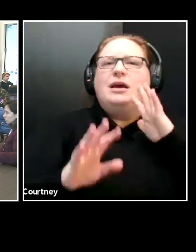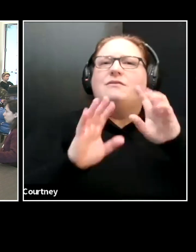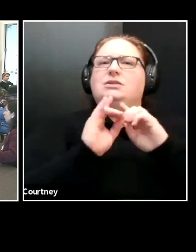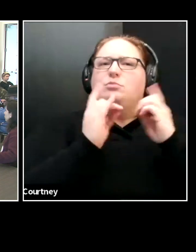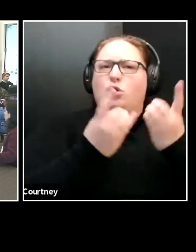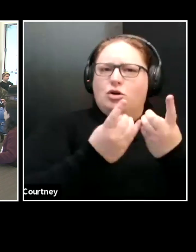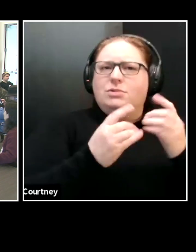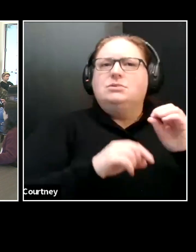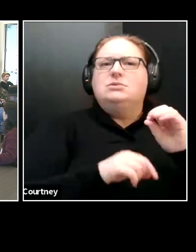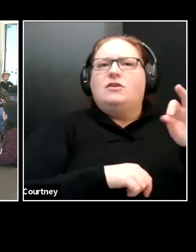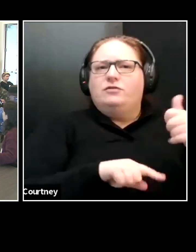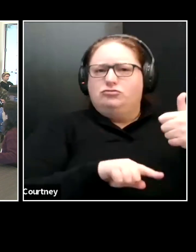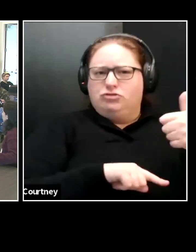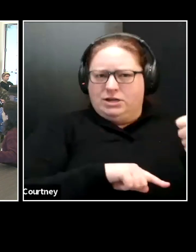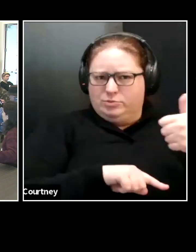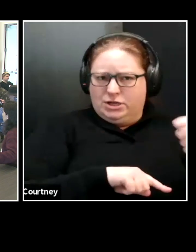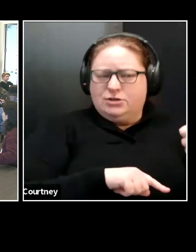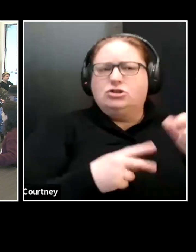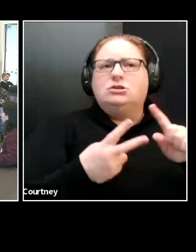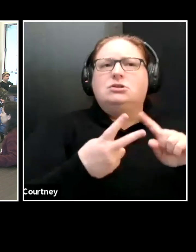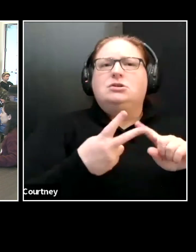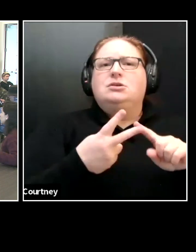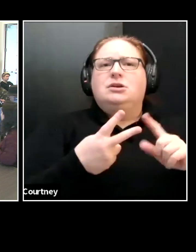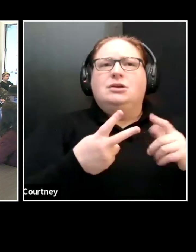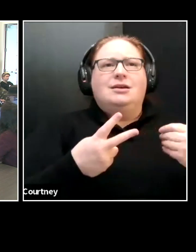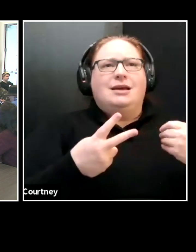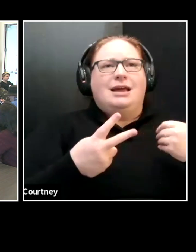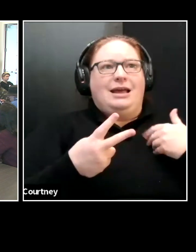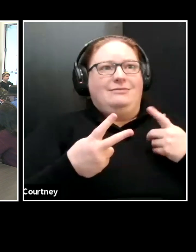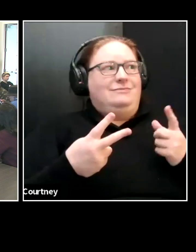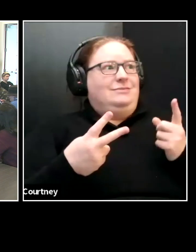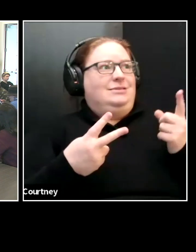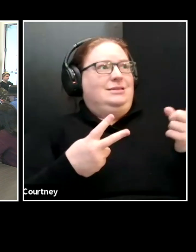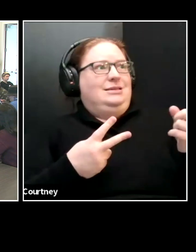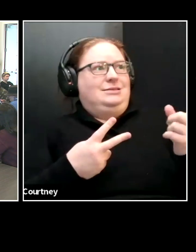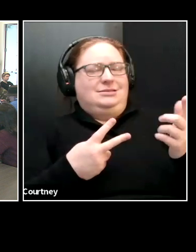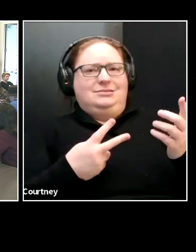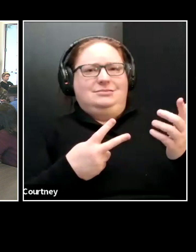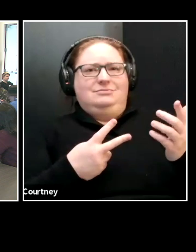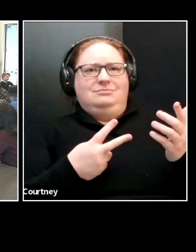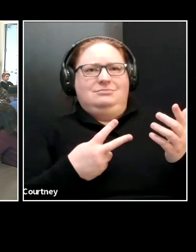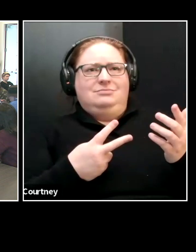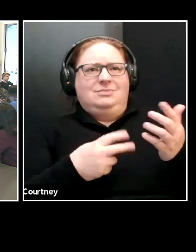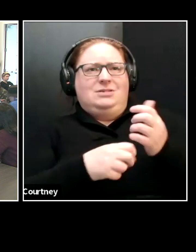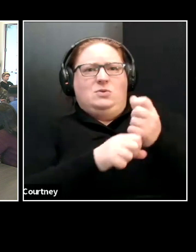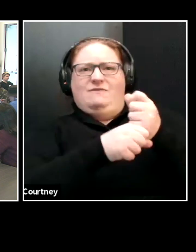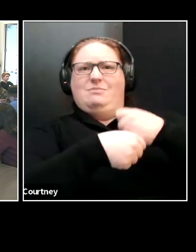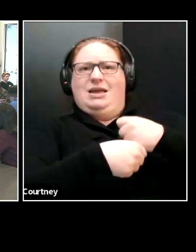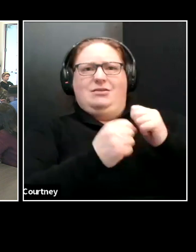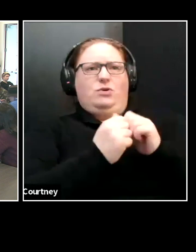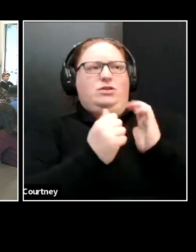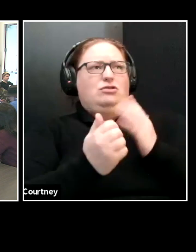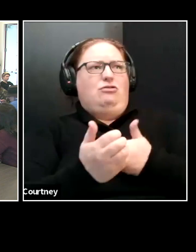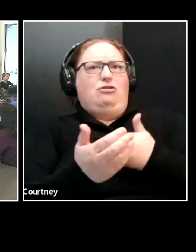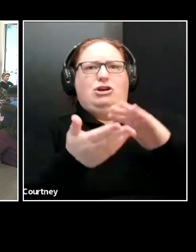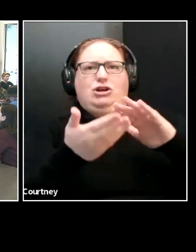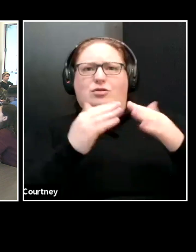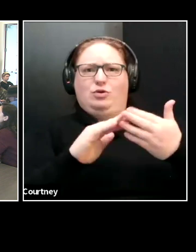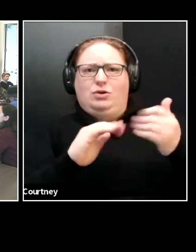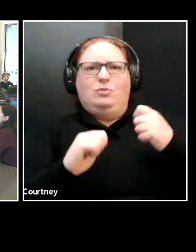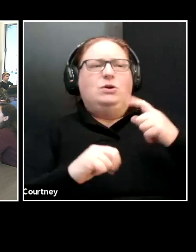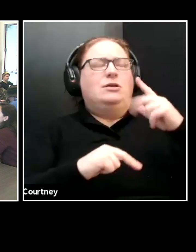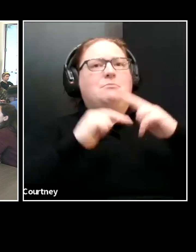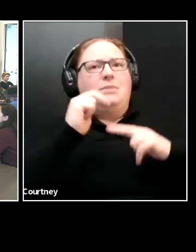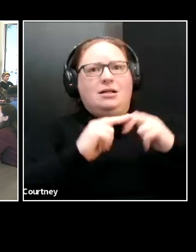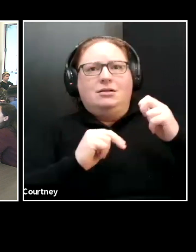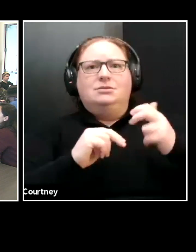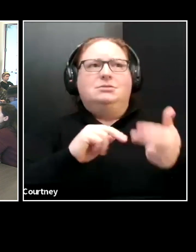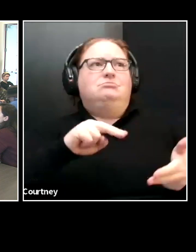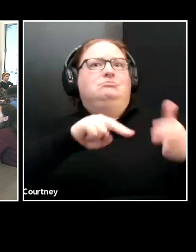We've we've got this compact that we've made with our community that we're going to build access uh